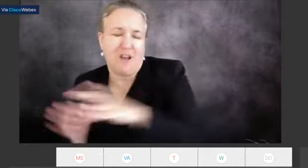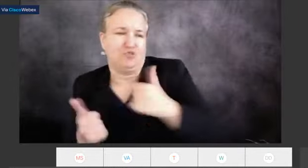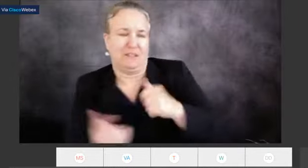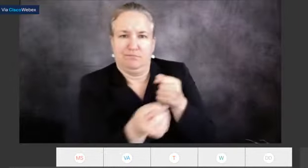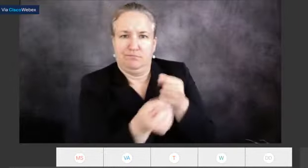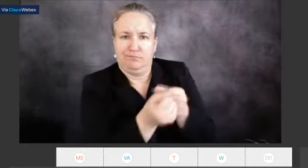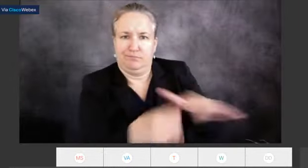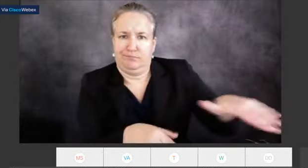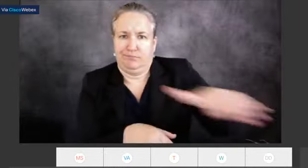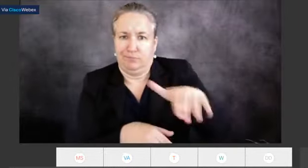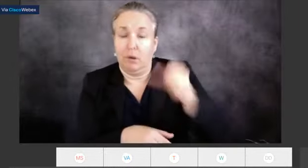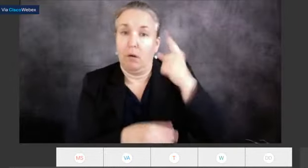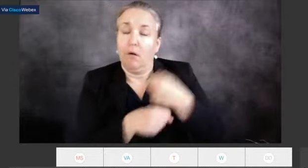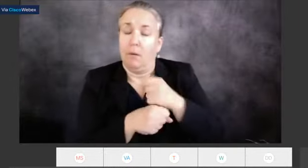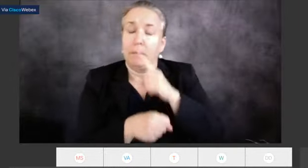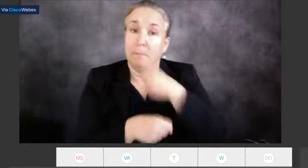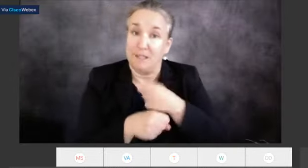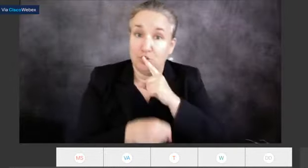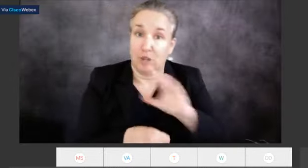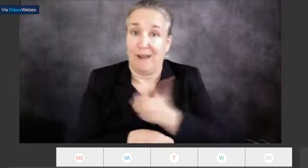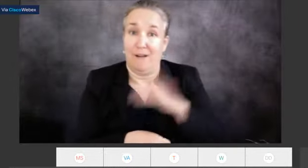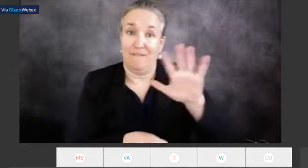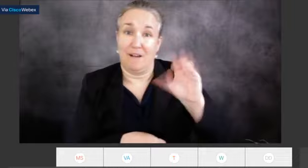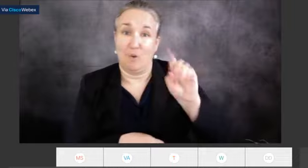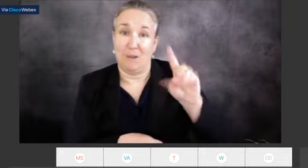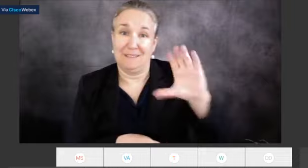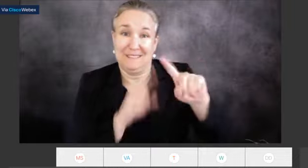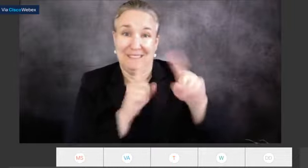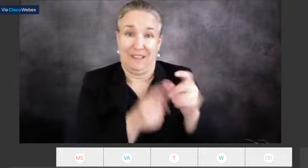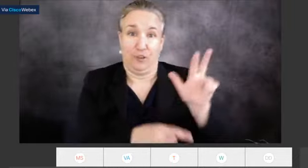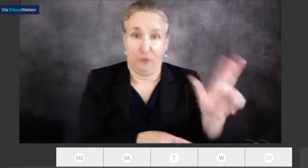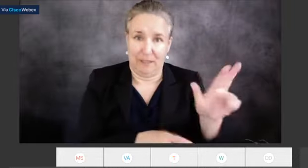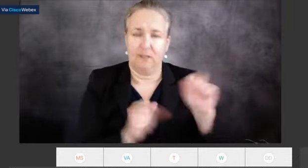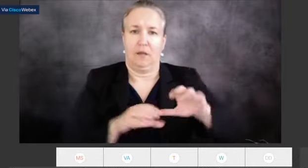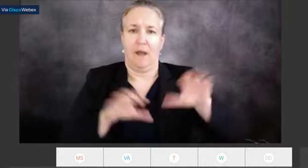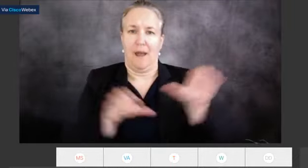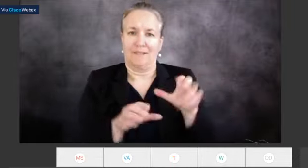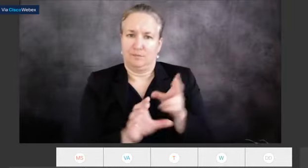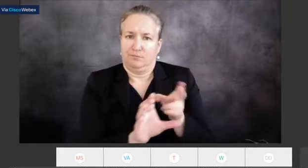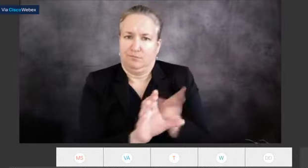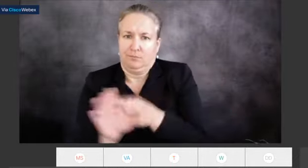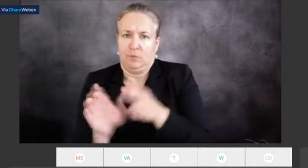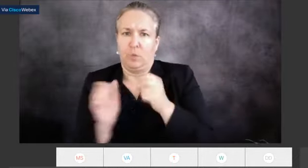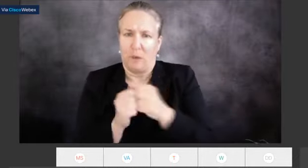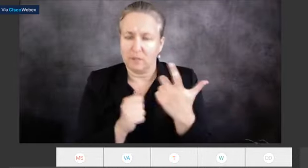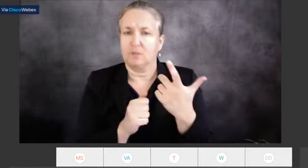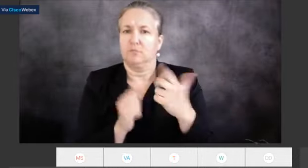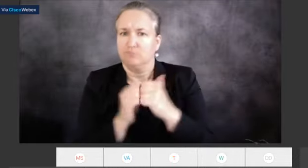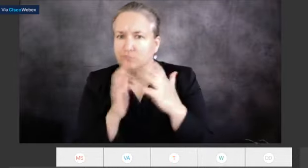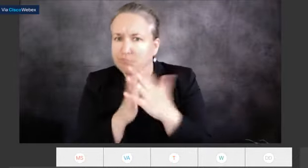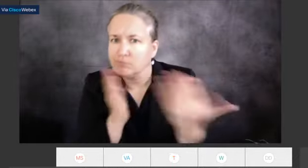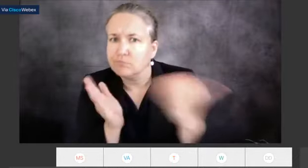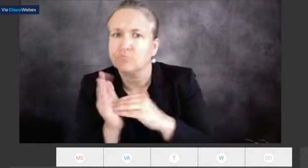it's also to ensure that our 501c3s are able to be active participants and the restoration of the well-being and livelihood of our residents